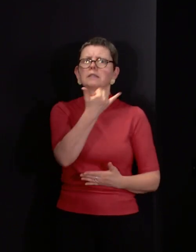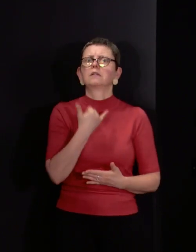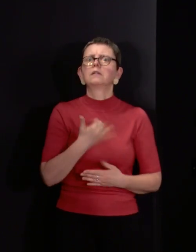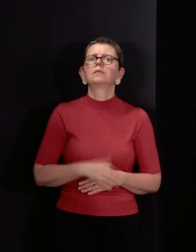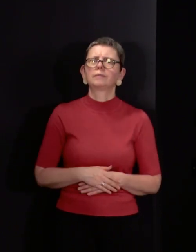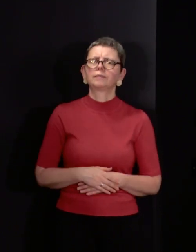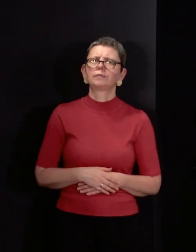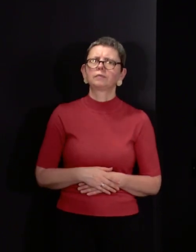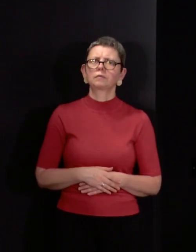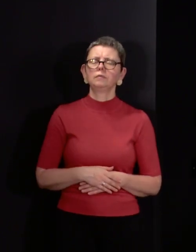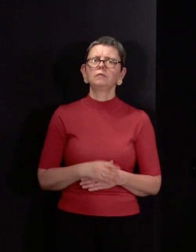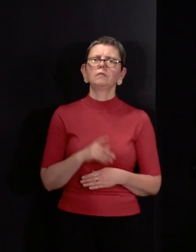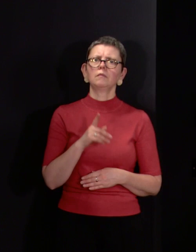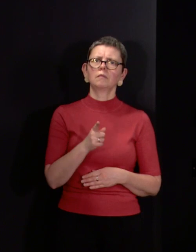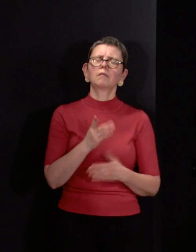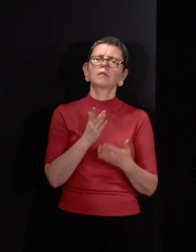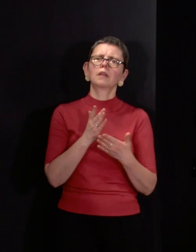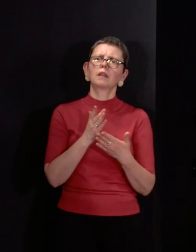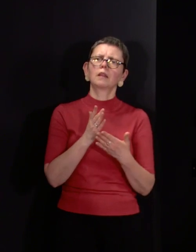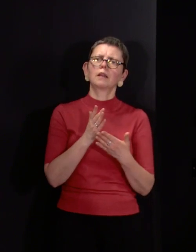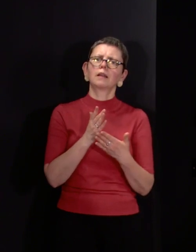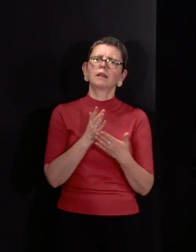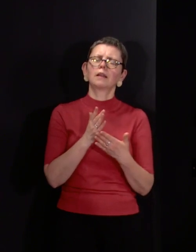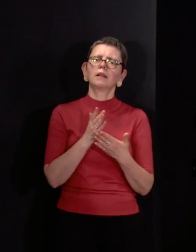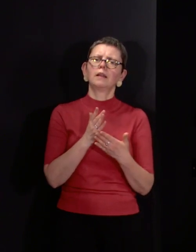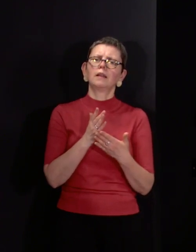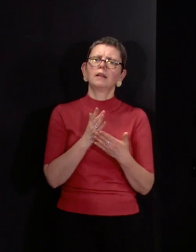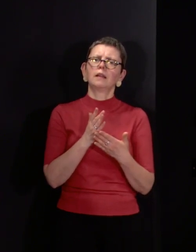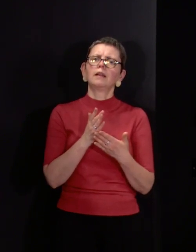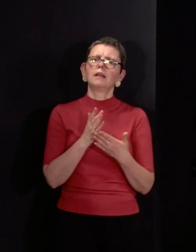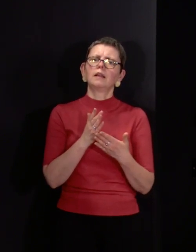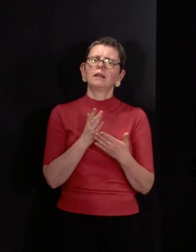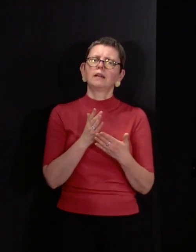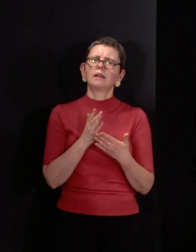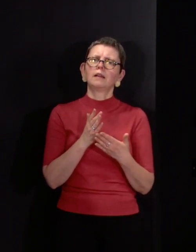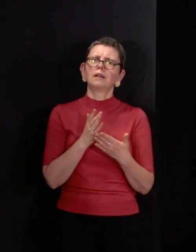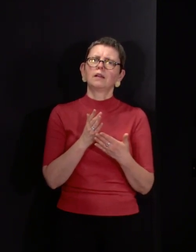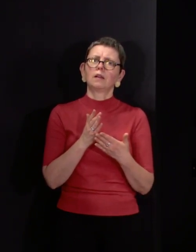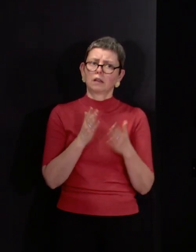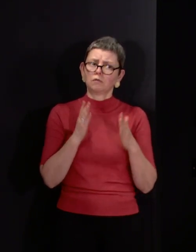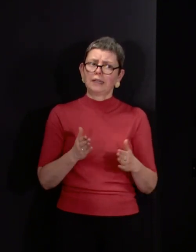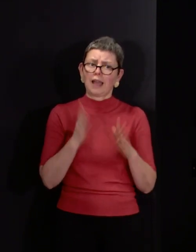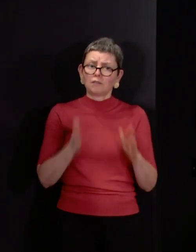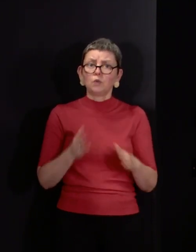my opening remarks, this is very much a matter of looking out for a vulnerable individual,